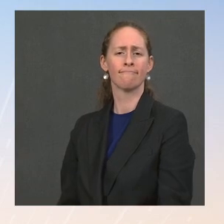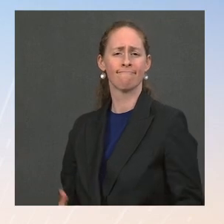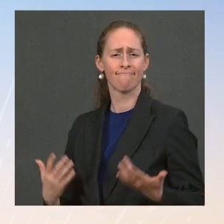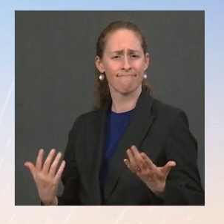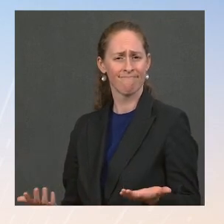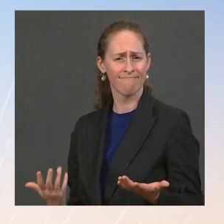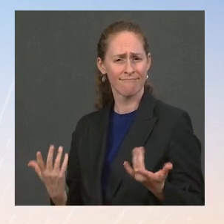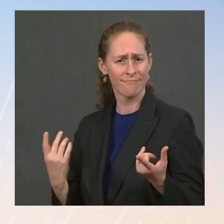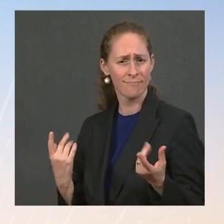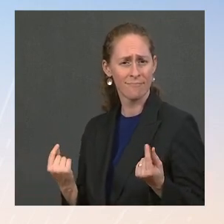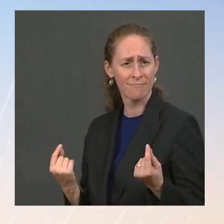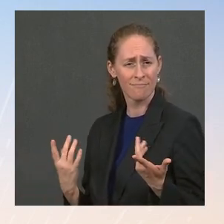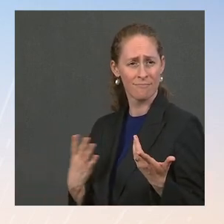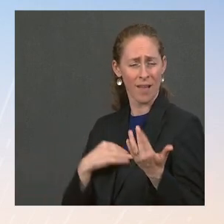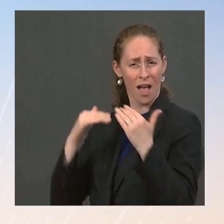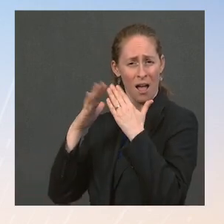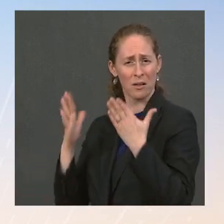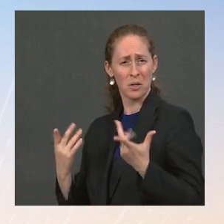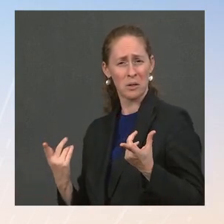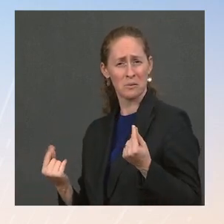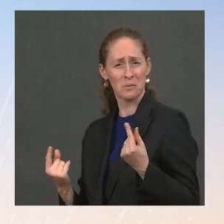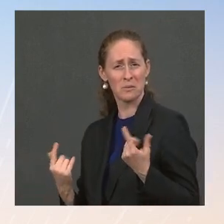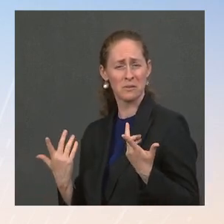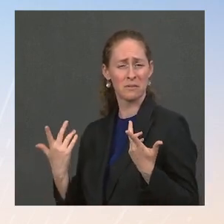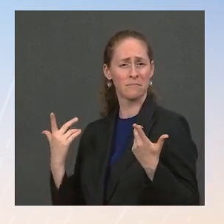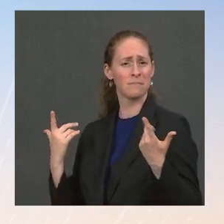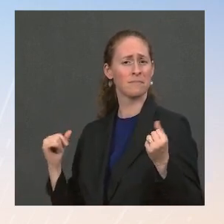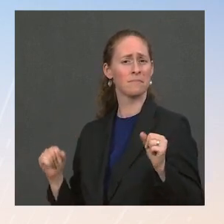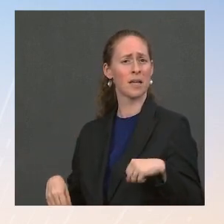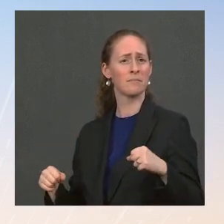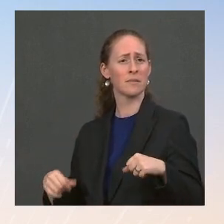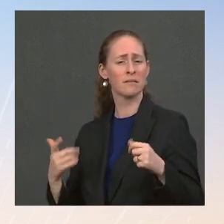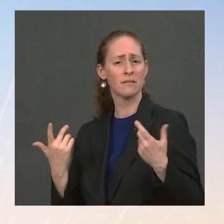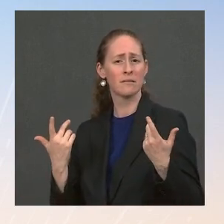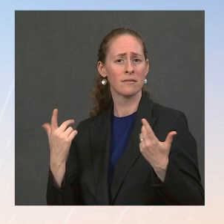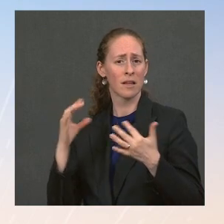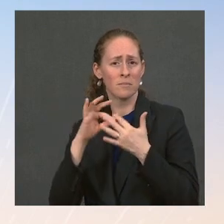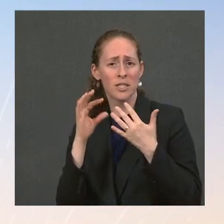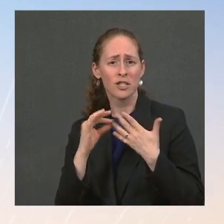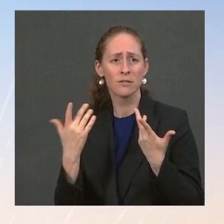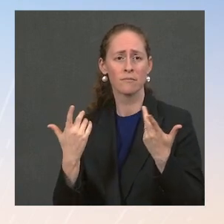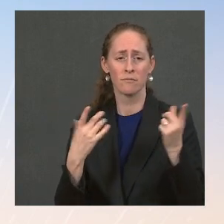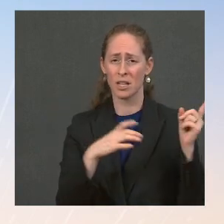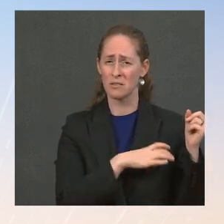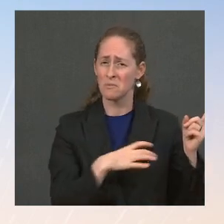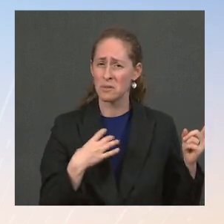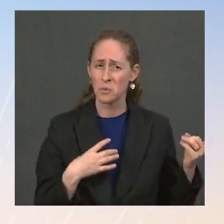with lawmakers on Capitol Hill? And would the President support, you know, kind of bypassing